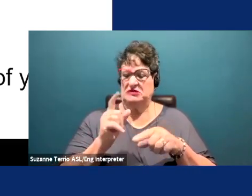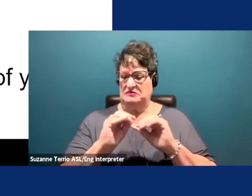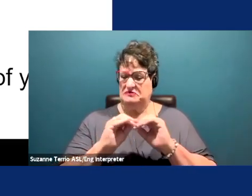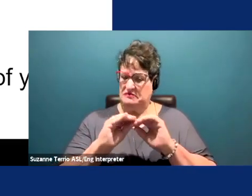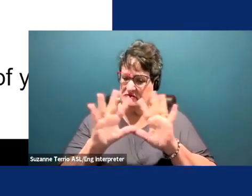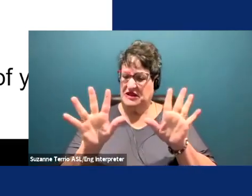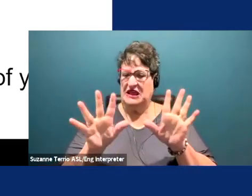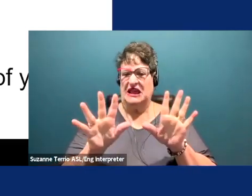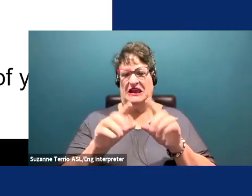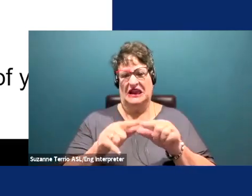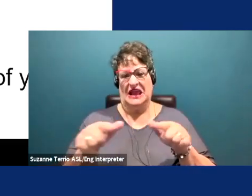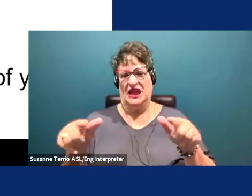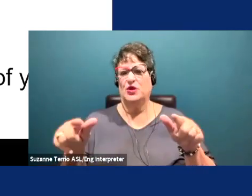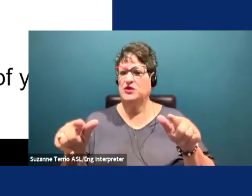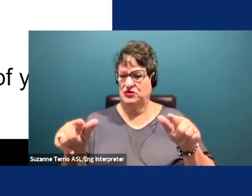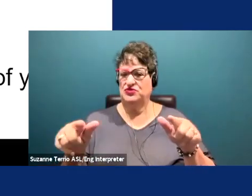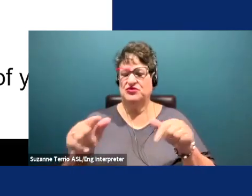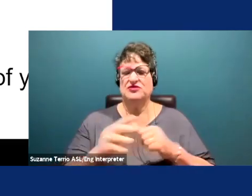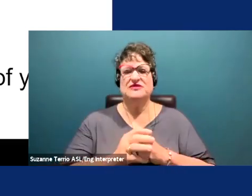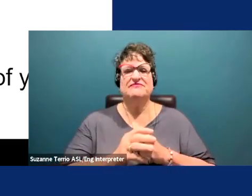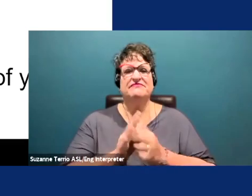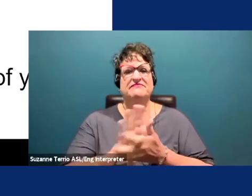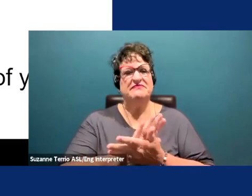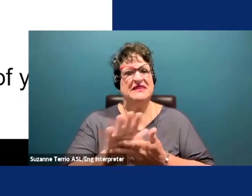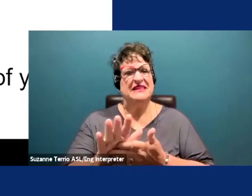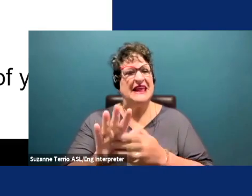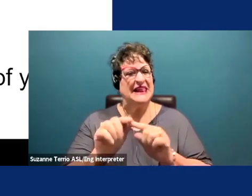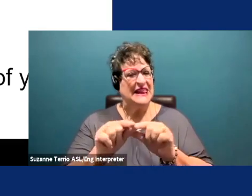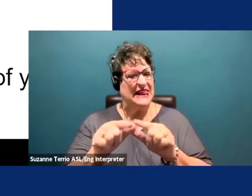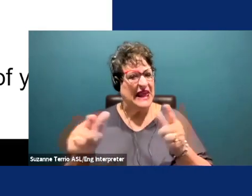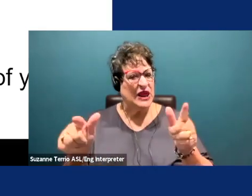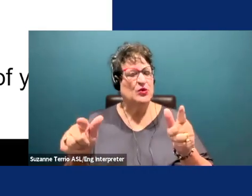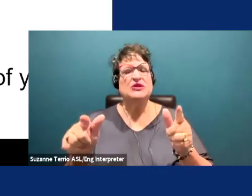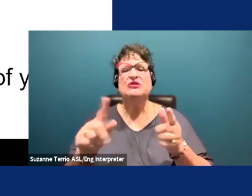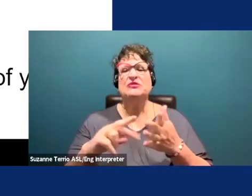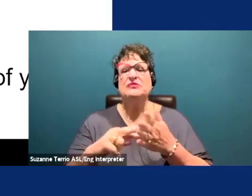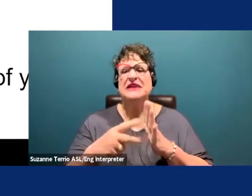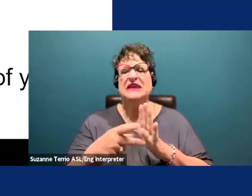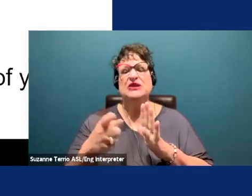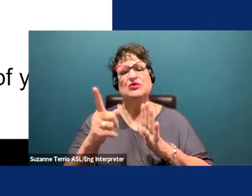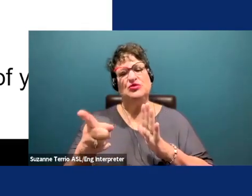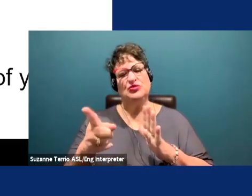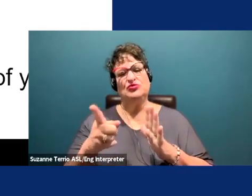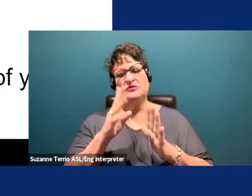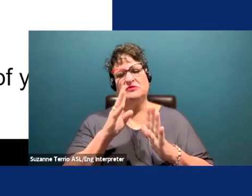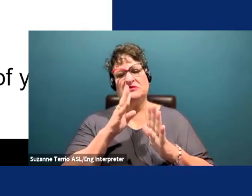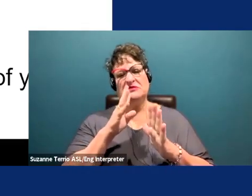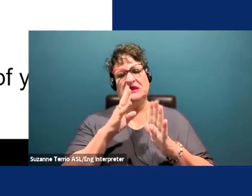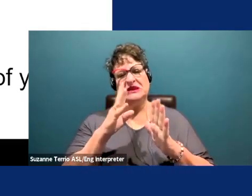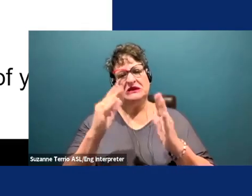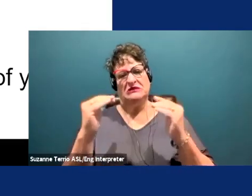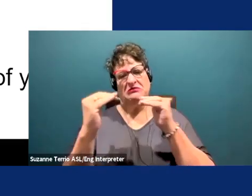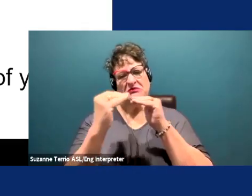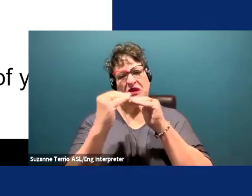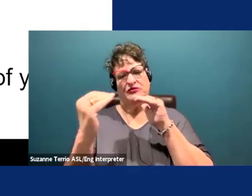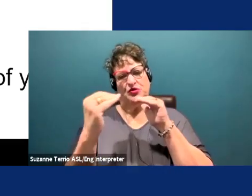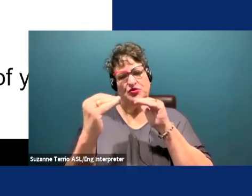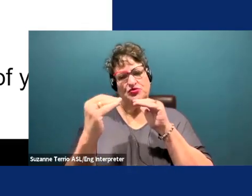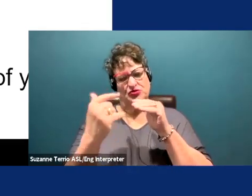So plain language is simply speaking at a level that more people can understand. We usually recommend trying to attempt